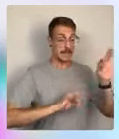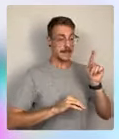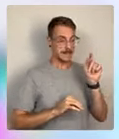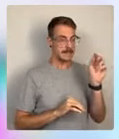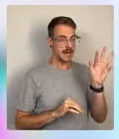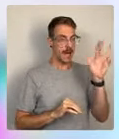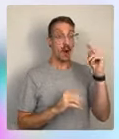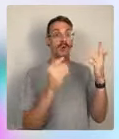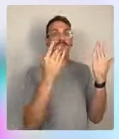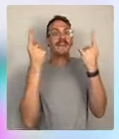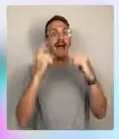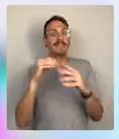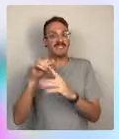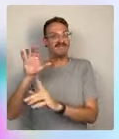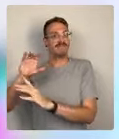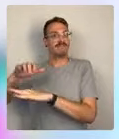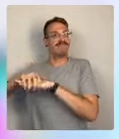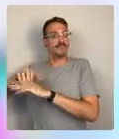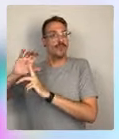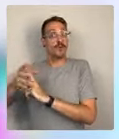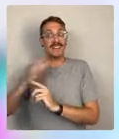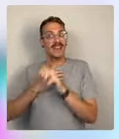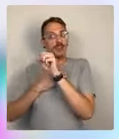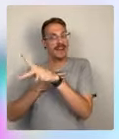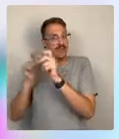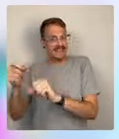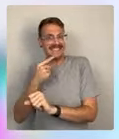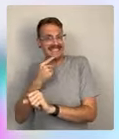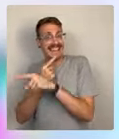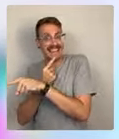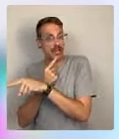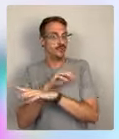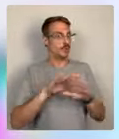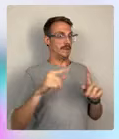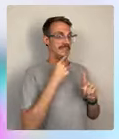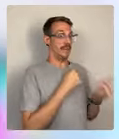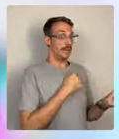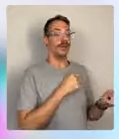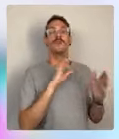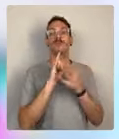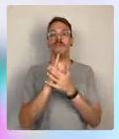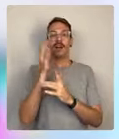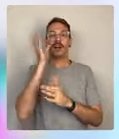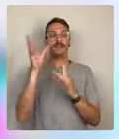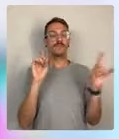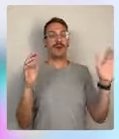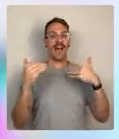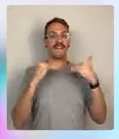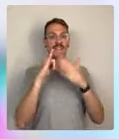where I'm trying to explain something, or a cultural phenomenon and be like, this is okay here, it's not okay there.